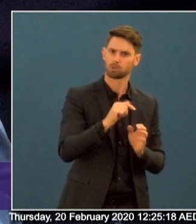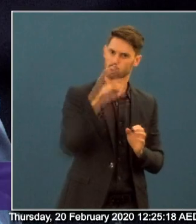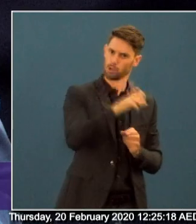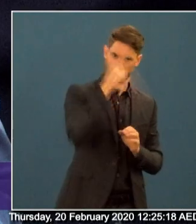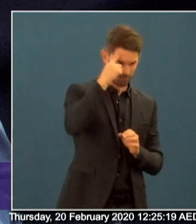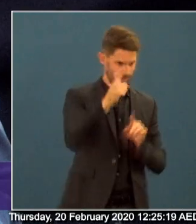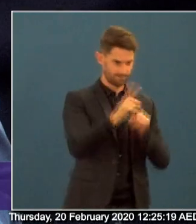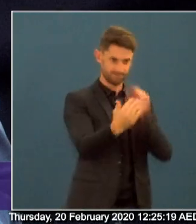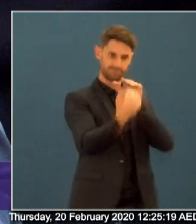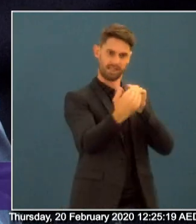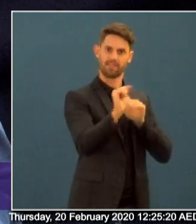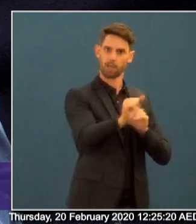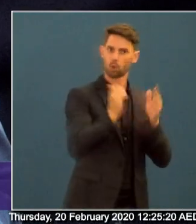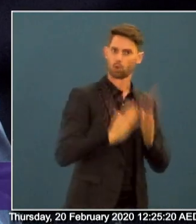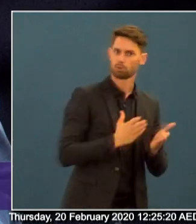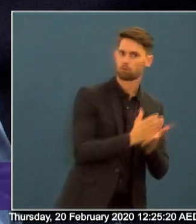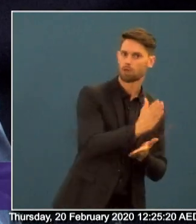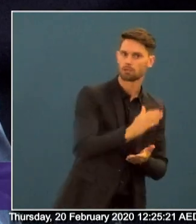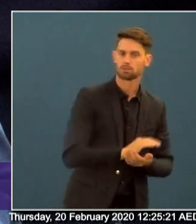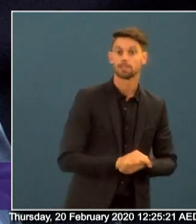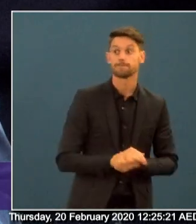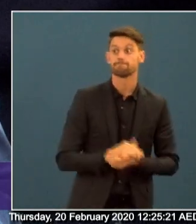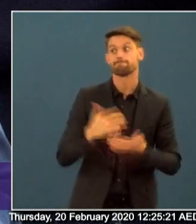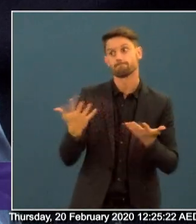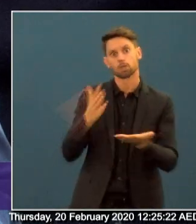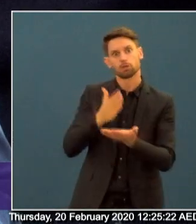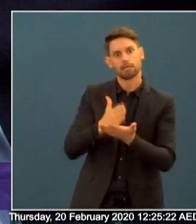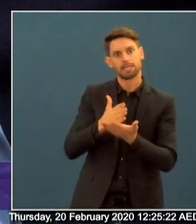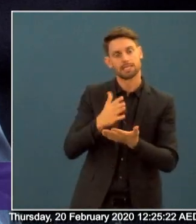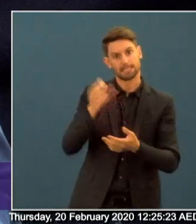pair the survey-based work with qualitative research